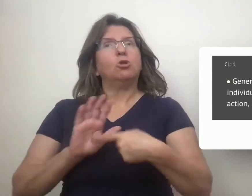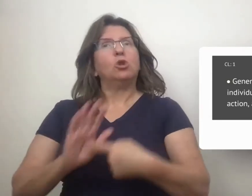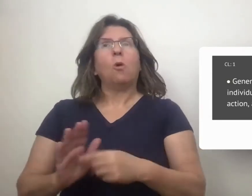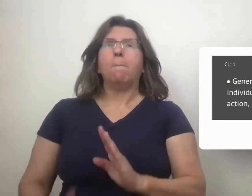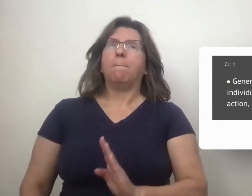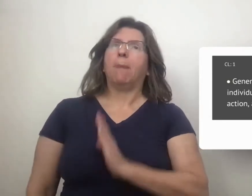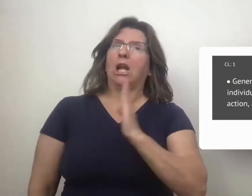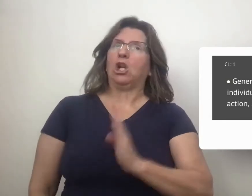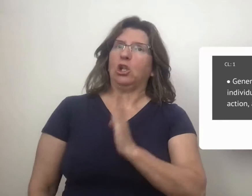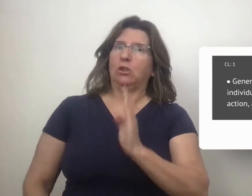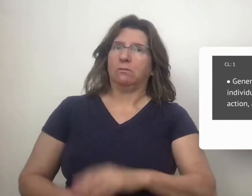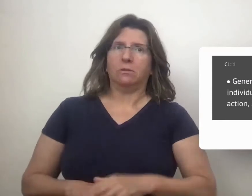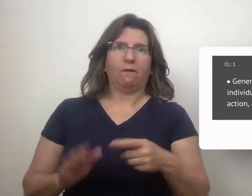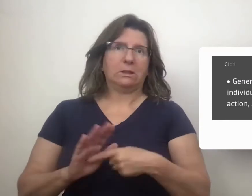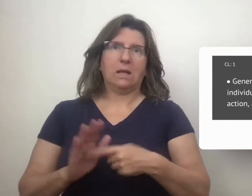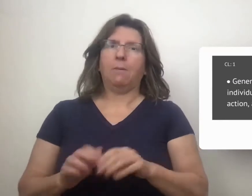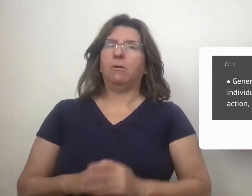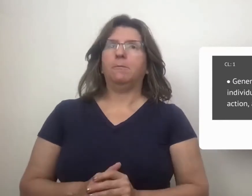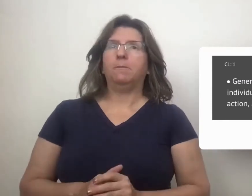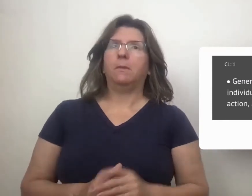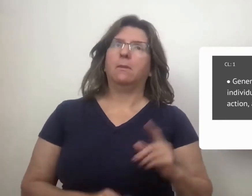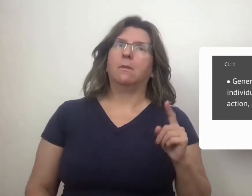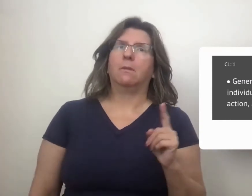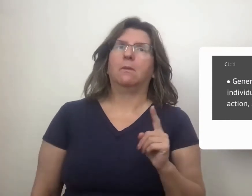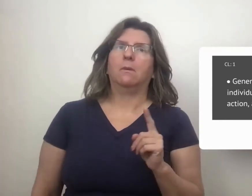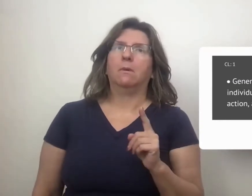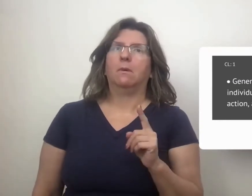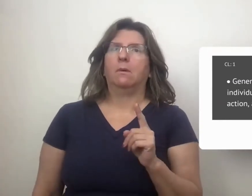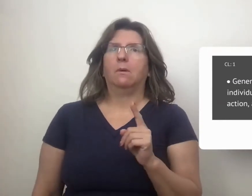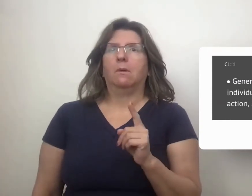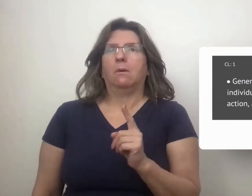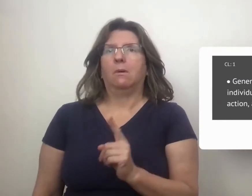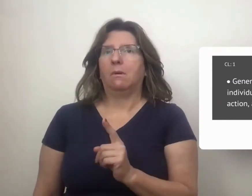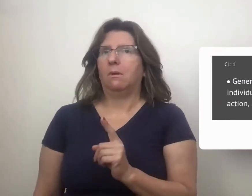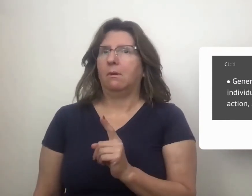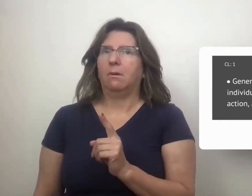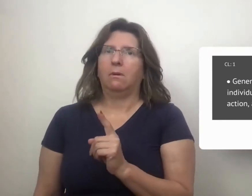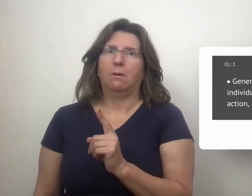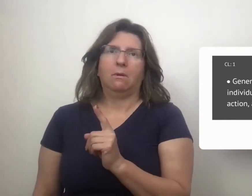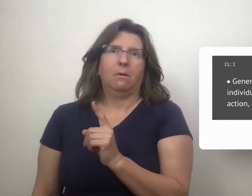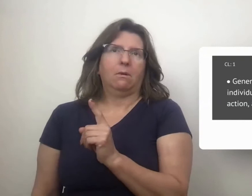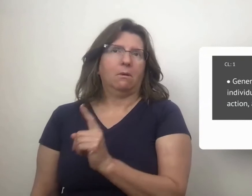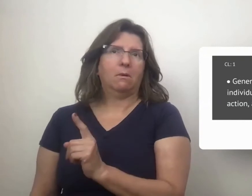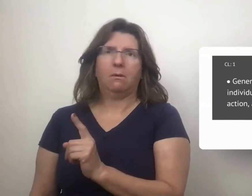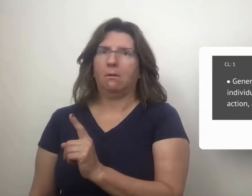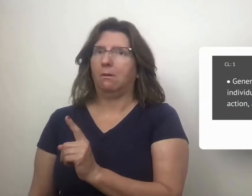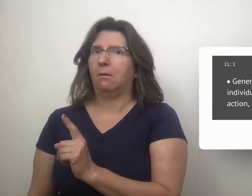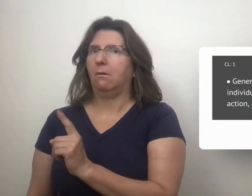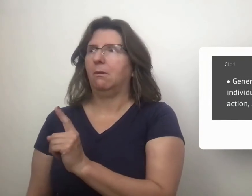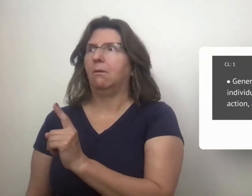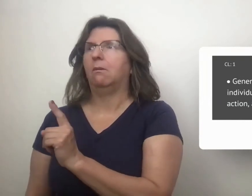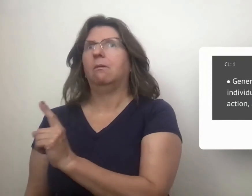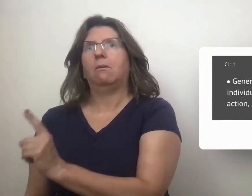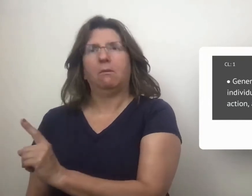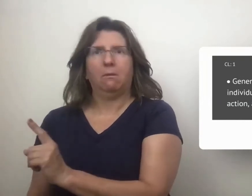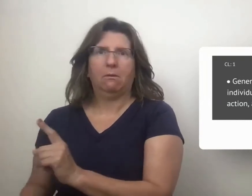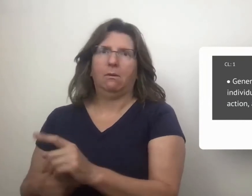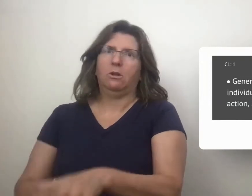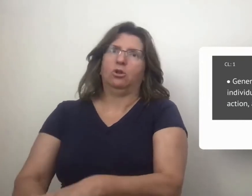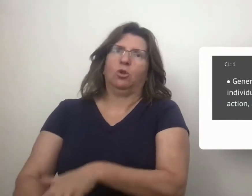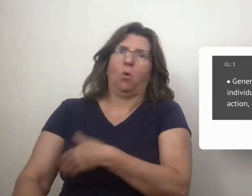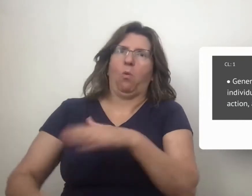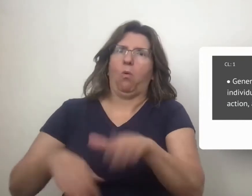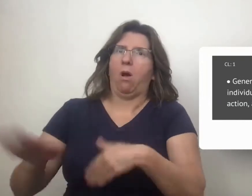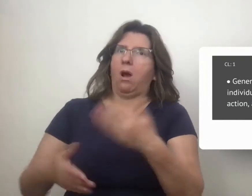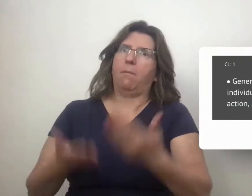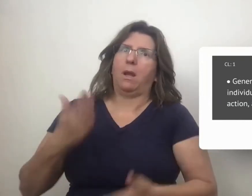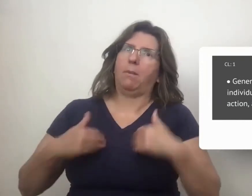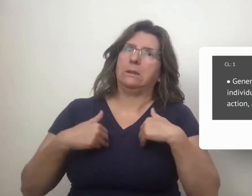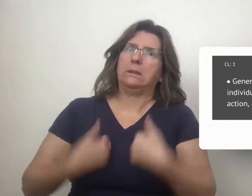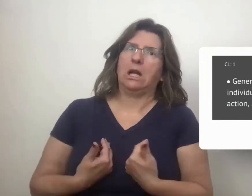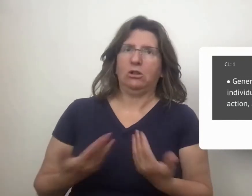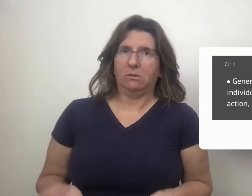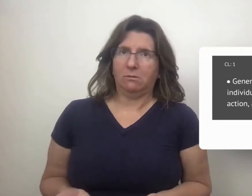The 'manner' of the person walking could be slow and lumbering, implying the person is tired.